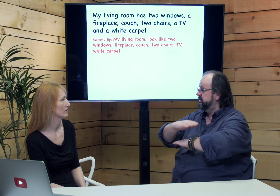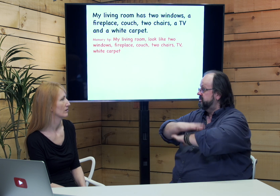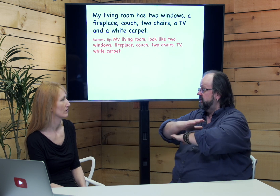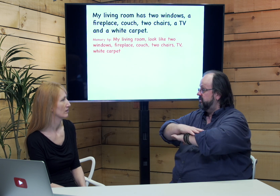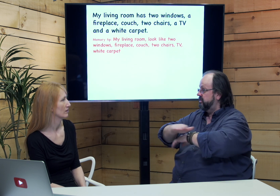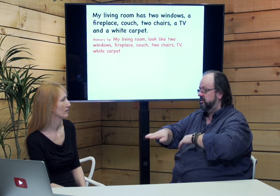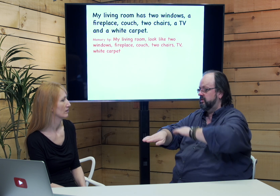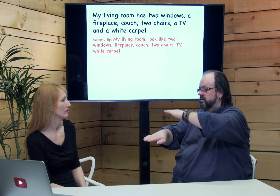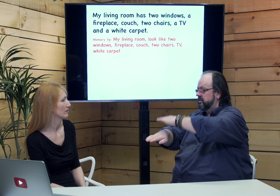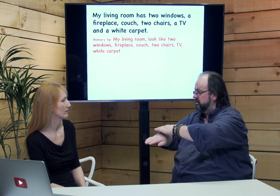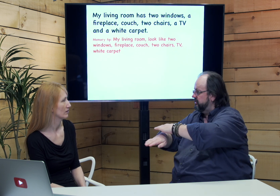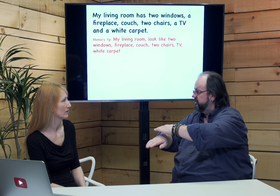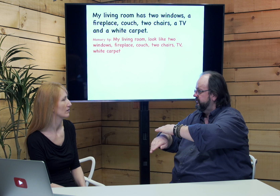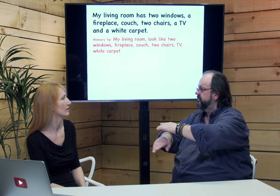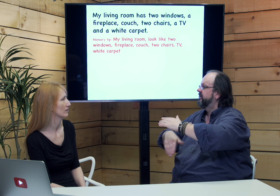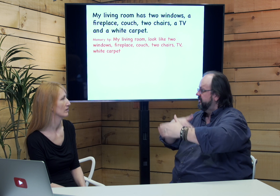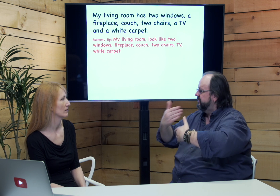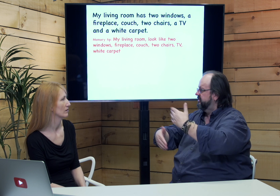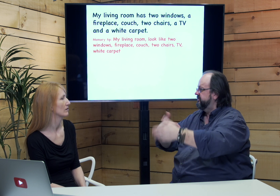'table' then place it